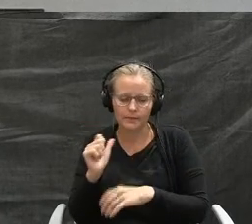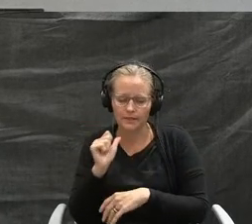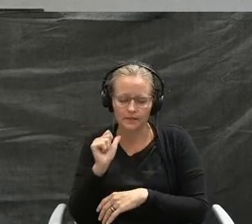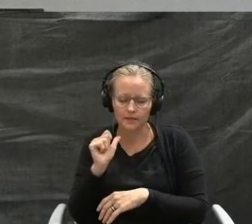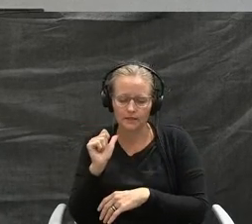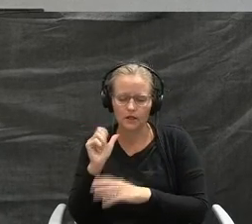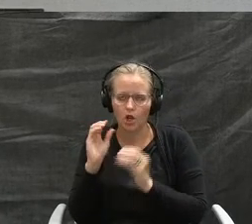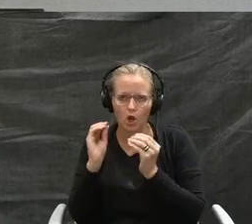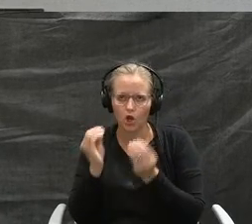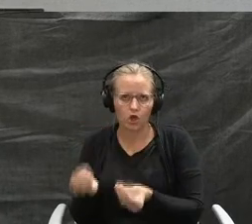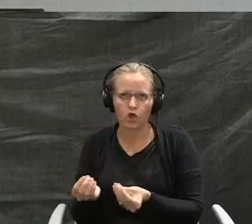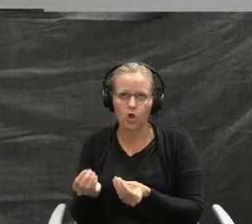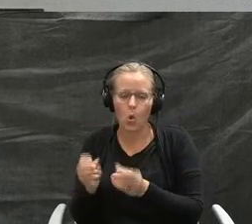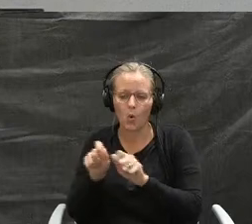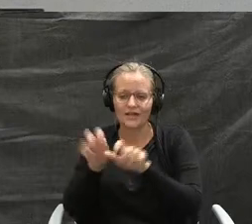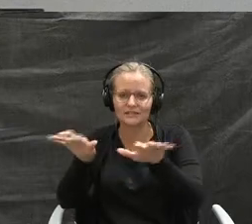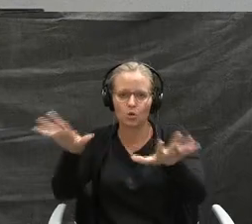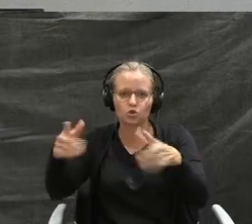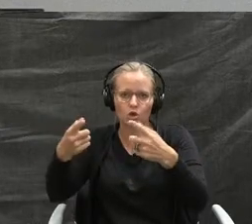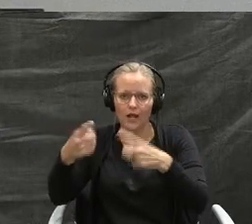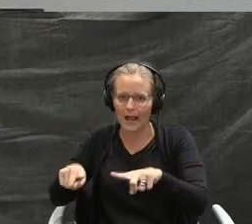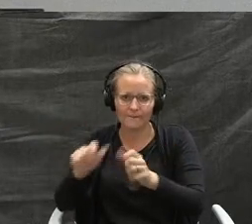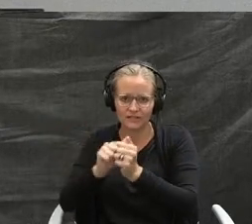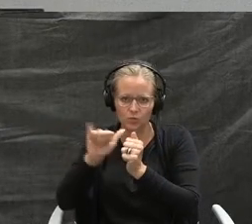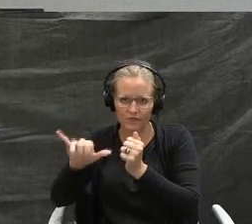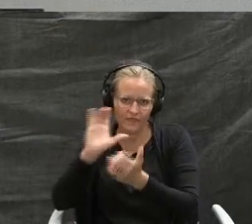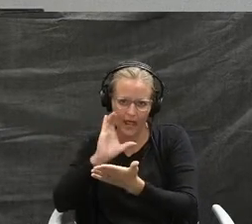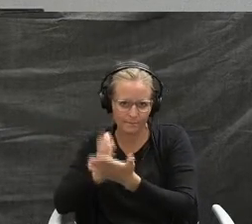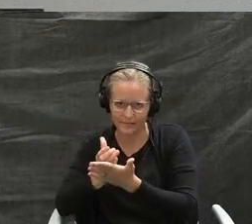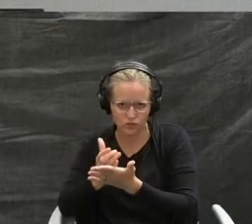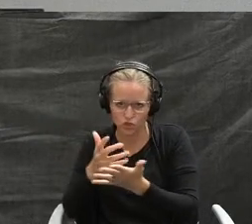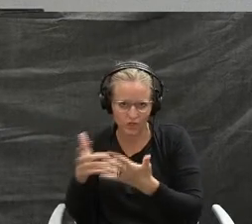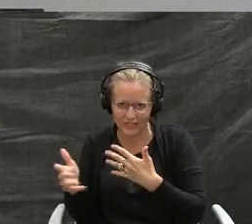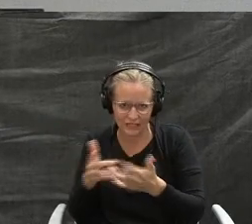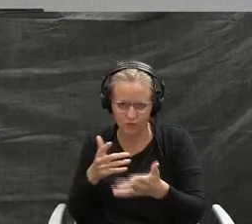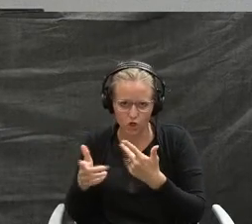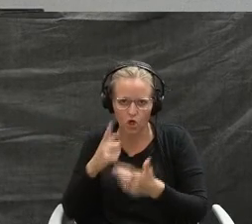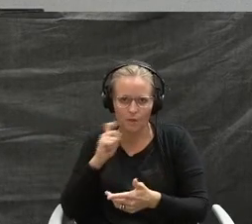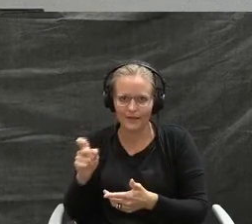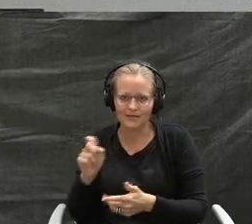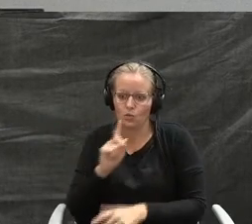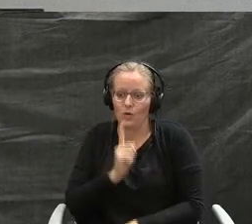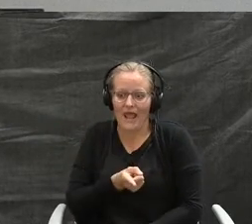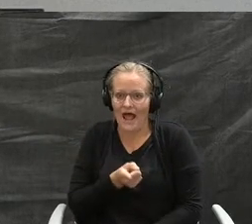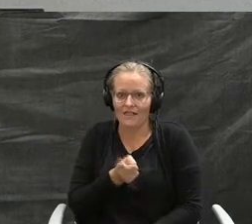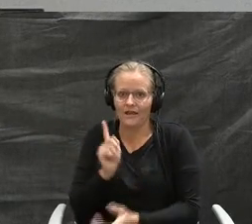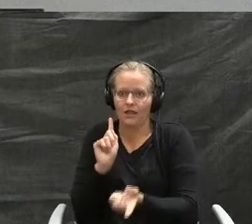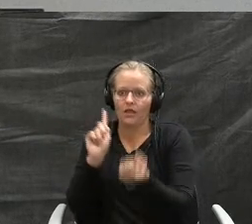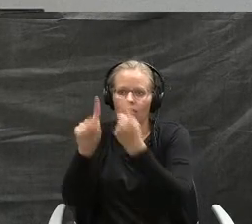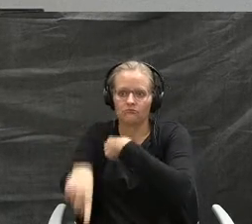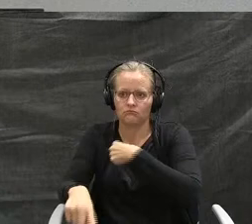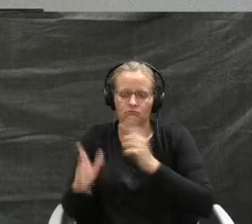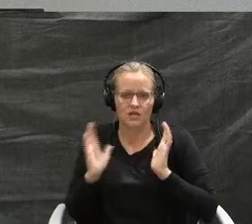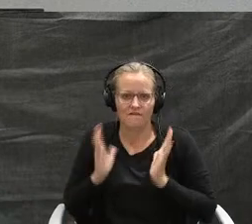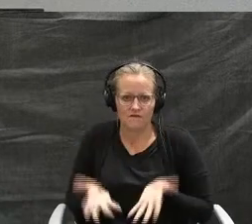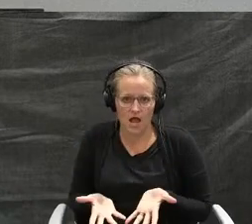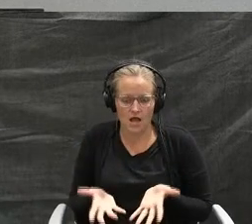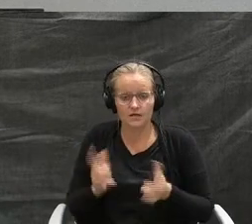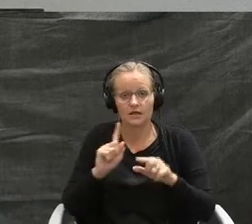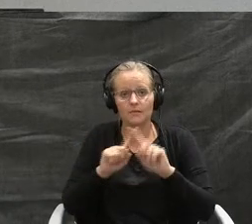kind of mess in the hallway, but the reality is, you know you get some people to the point where they think if there's a